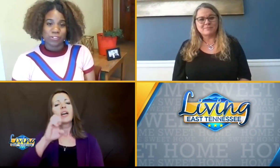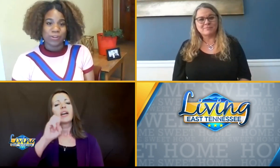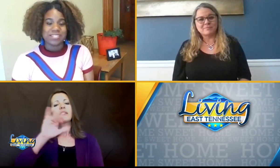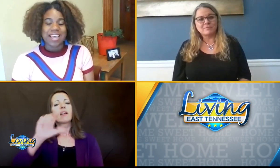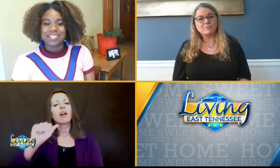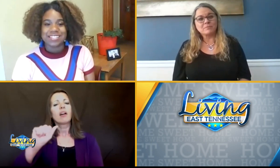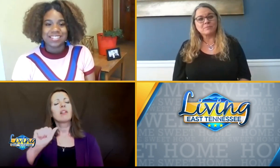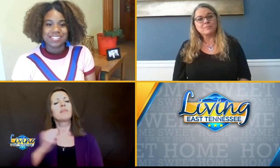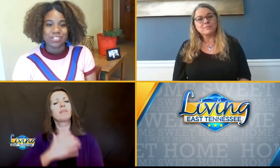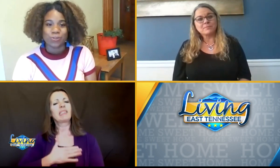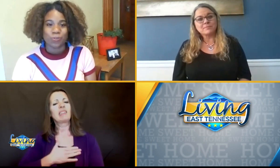IT'S MY PLEASURE.